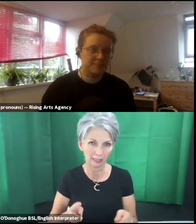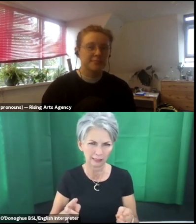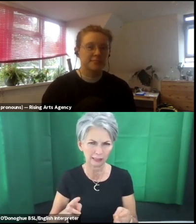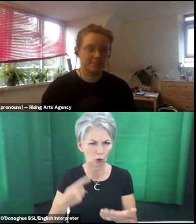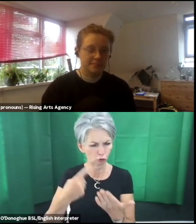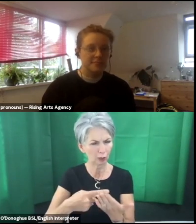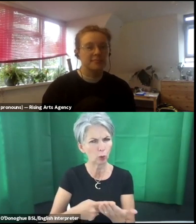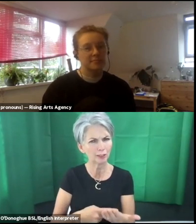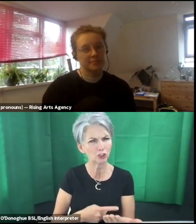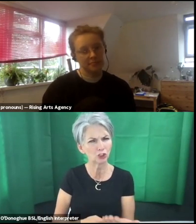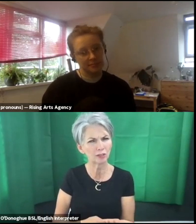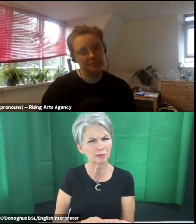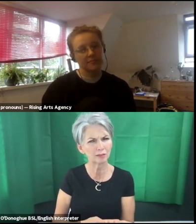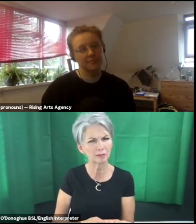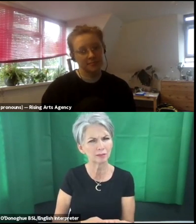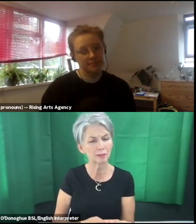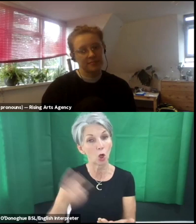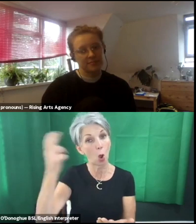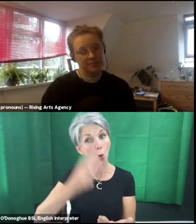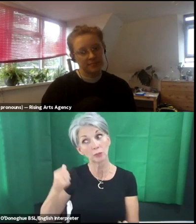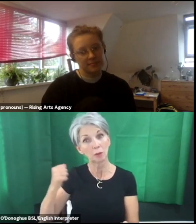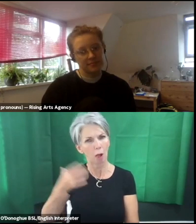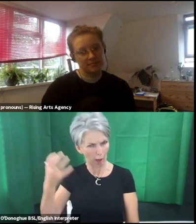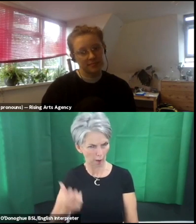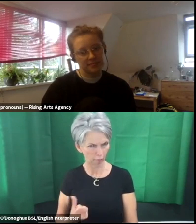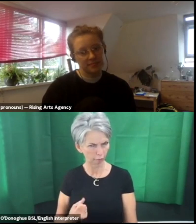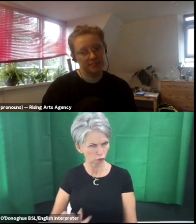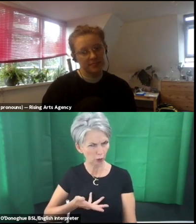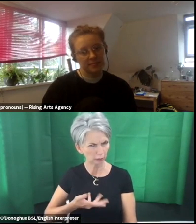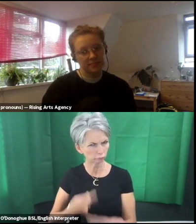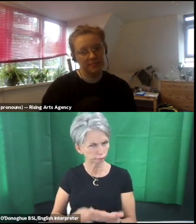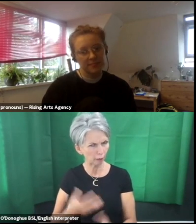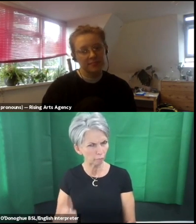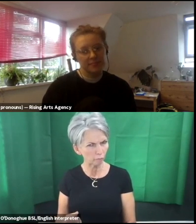maybe older generations, they might have to fight more for their rights.